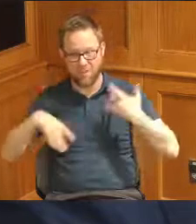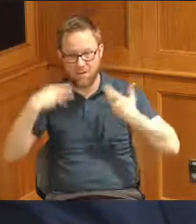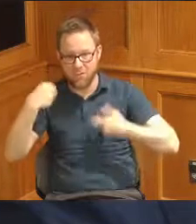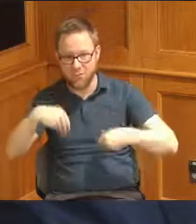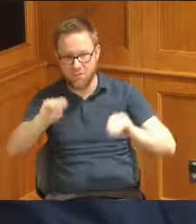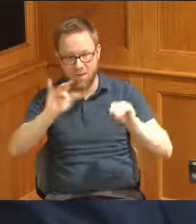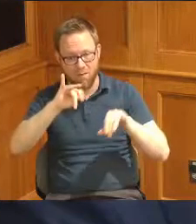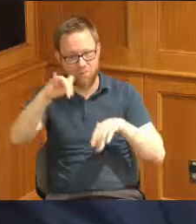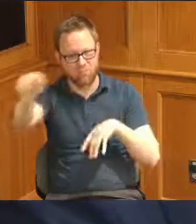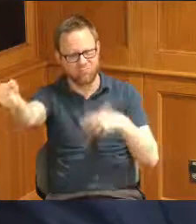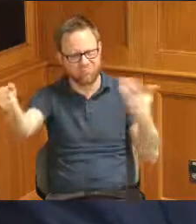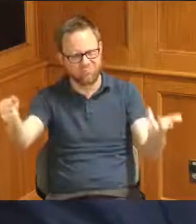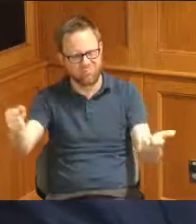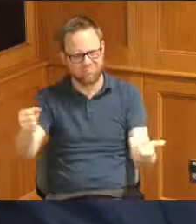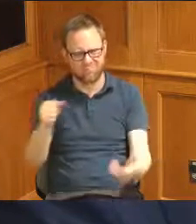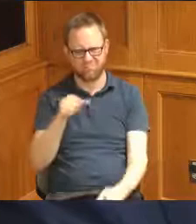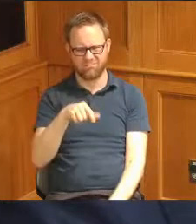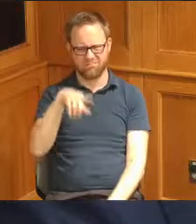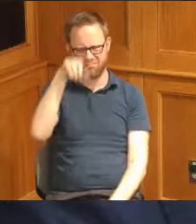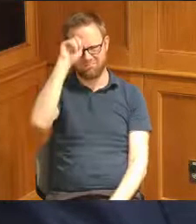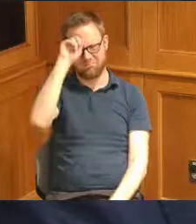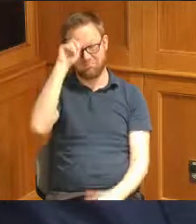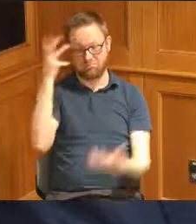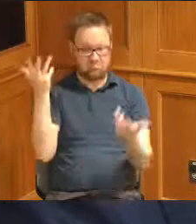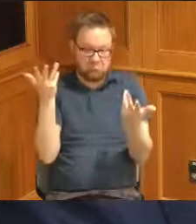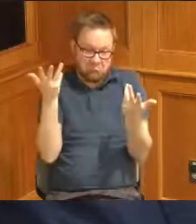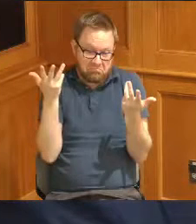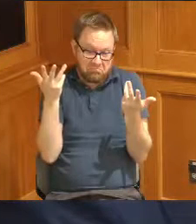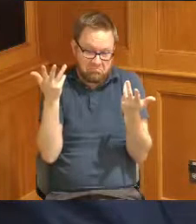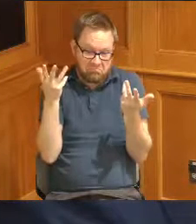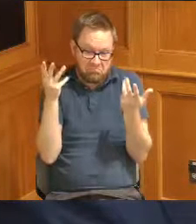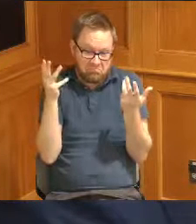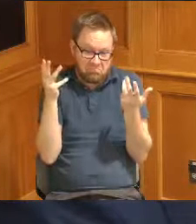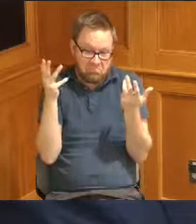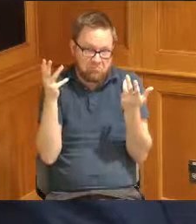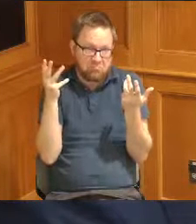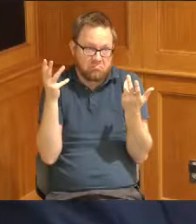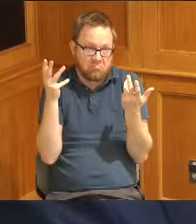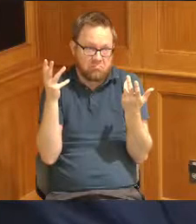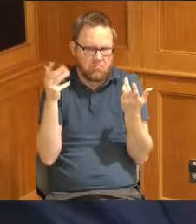those homes to MSD but that that is what it is I suppose yeah I drive by this area all the time and